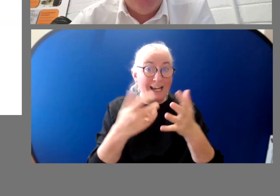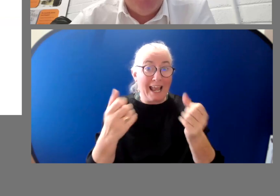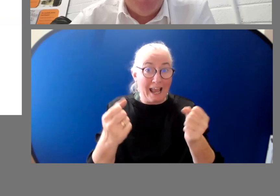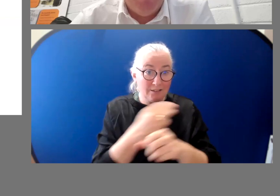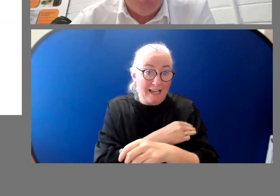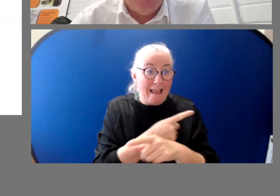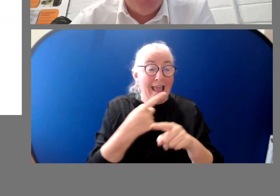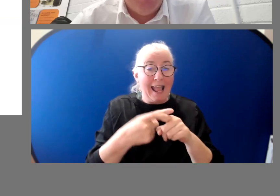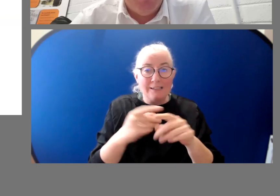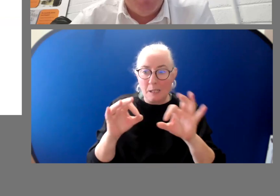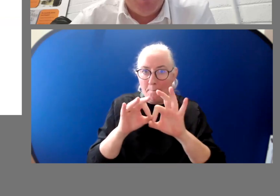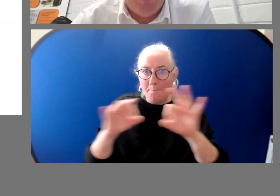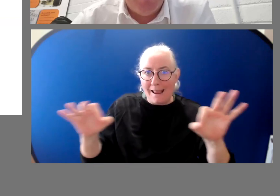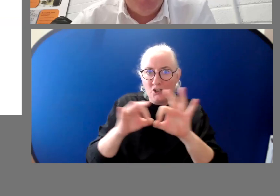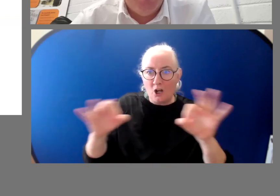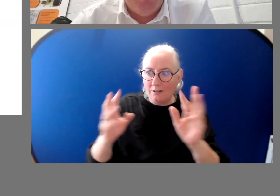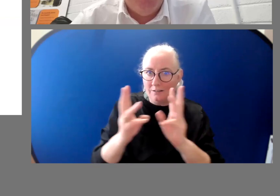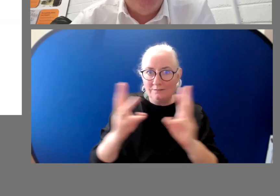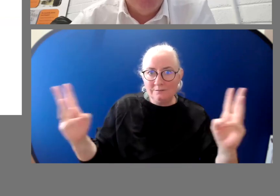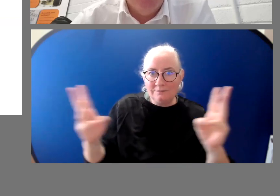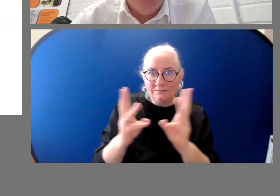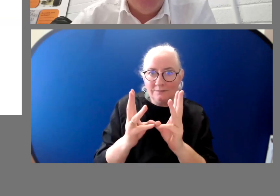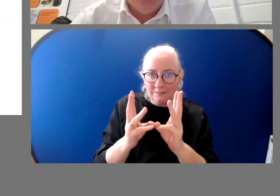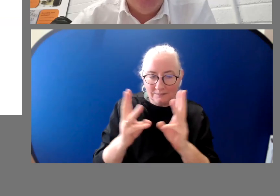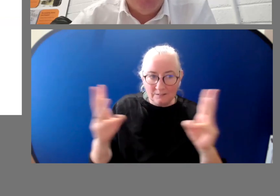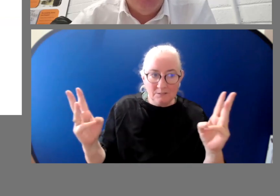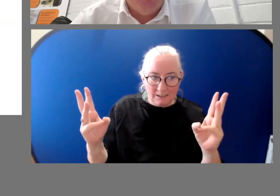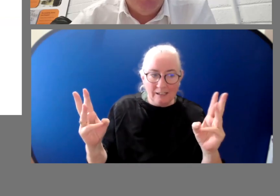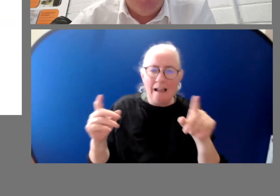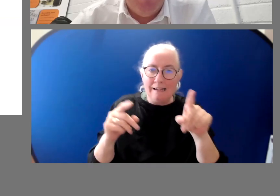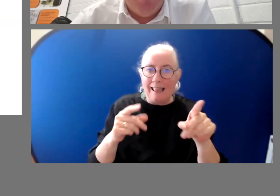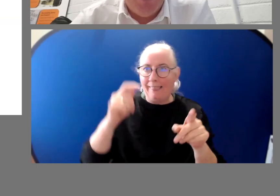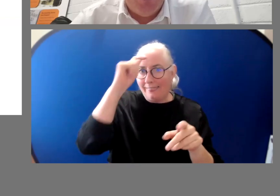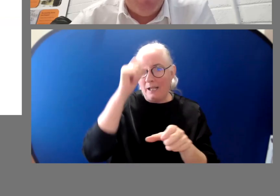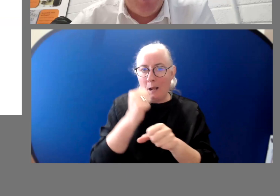effective clear width needs to in some situations um take into account things like implications of